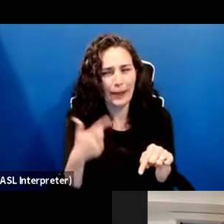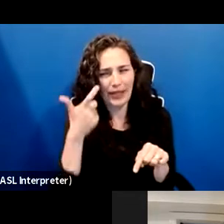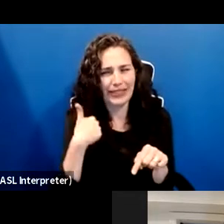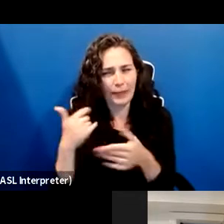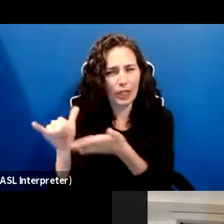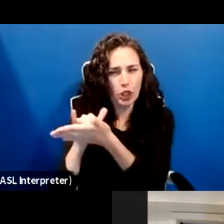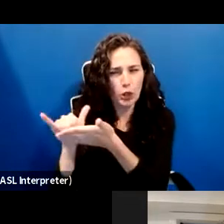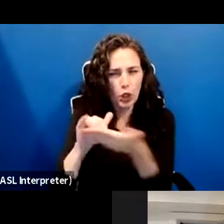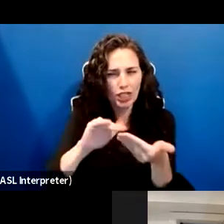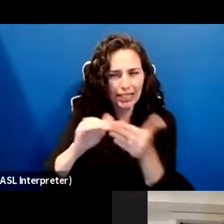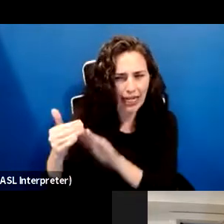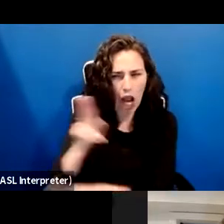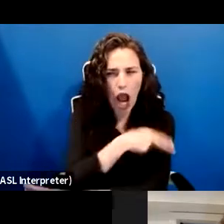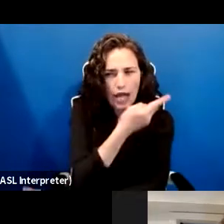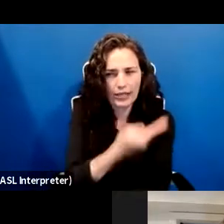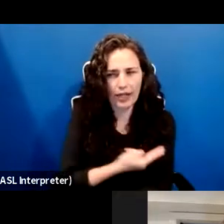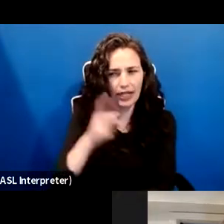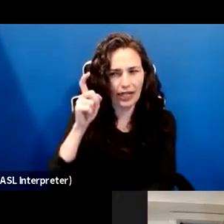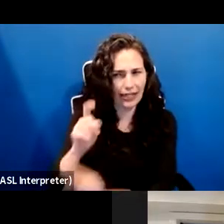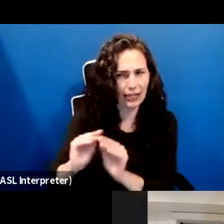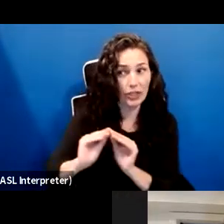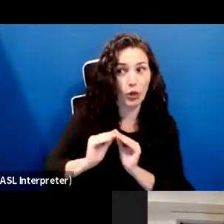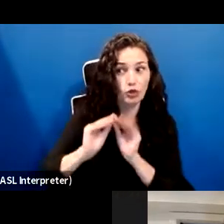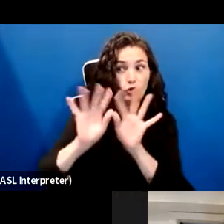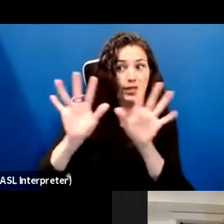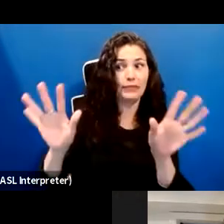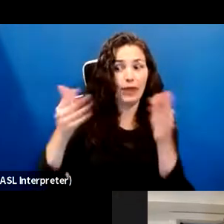and being so transparent, obviously there's risks.